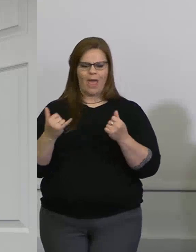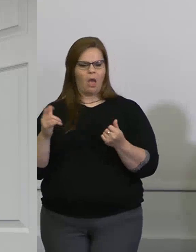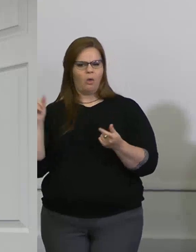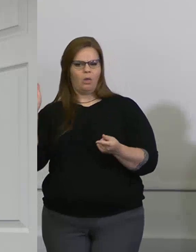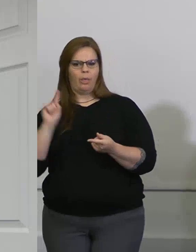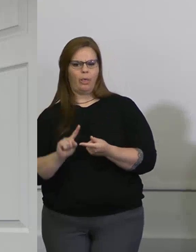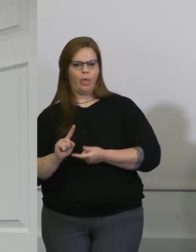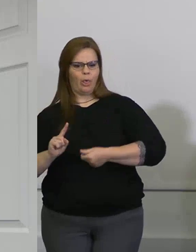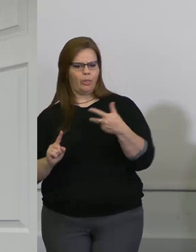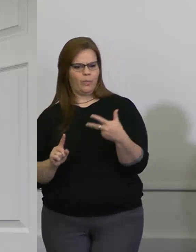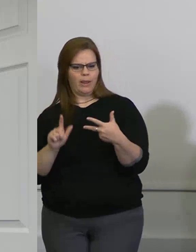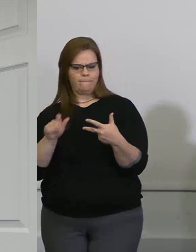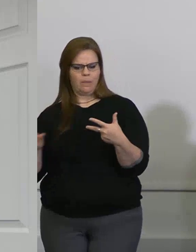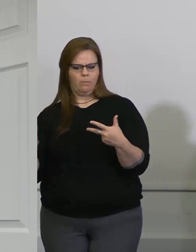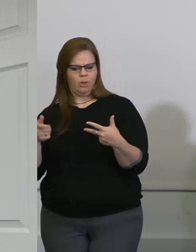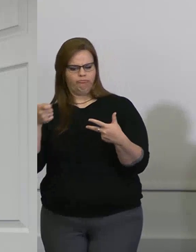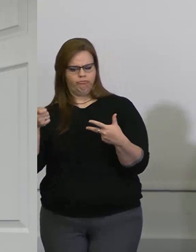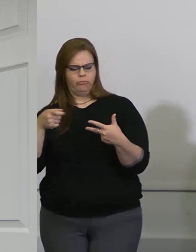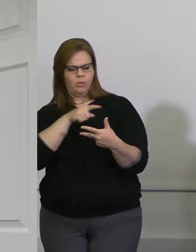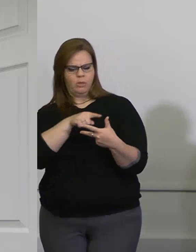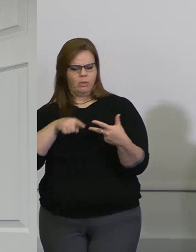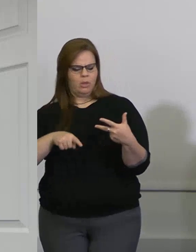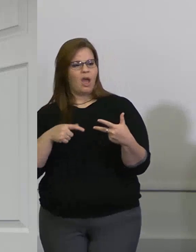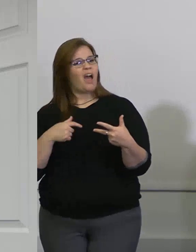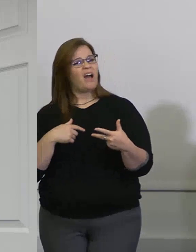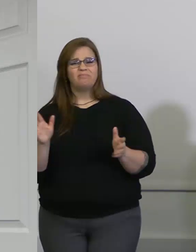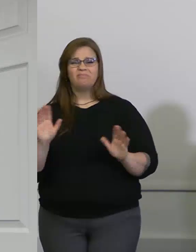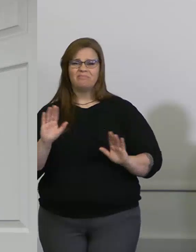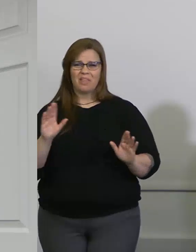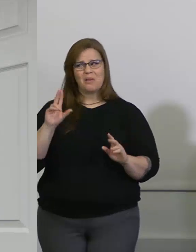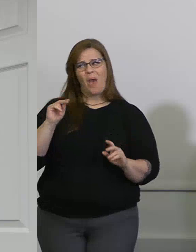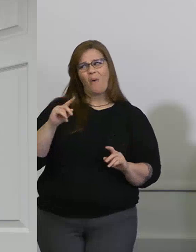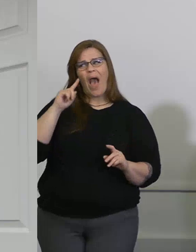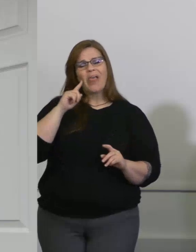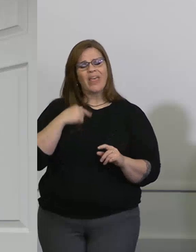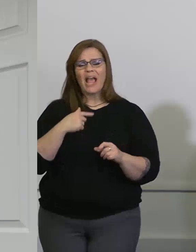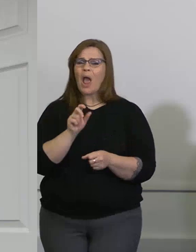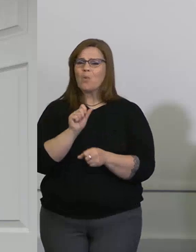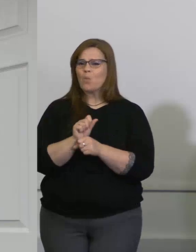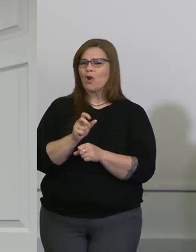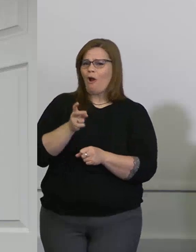like, you know, I think I'm working harder than I did before